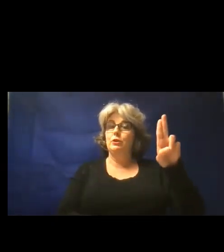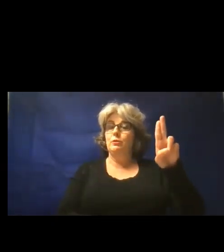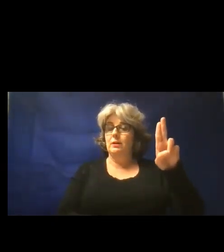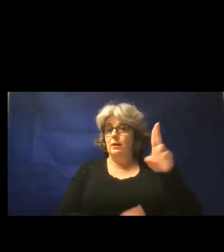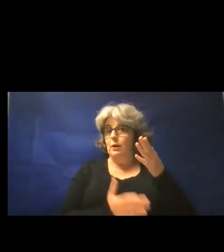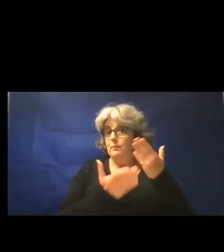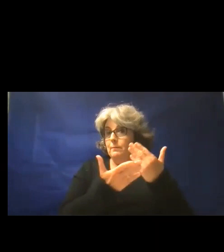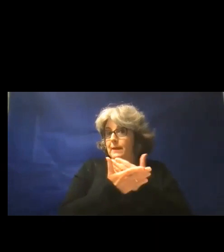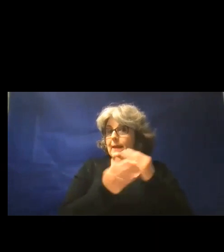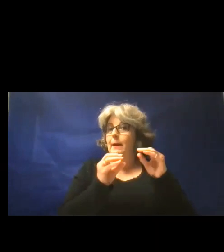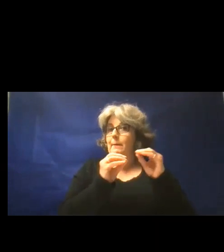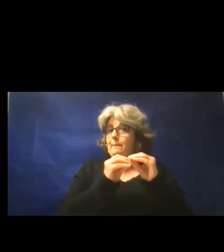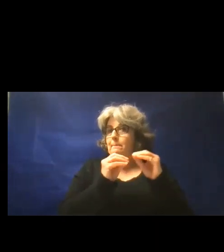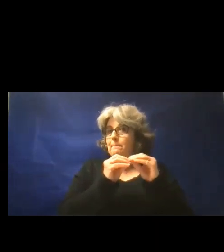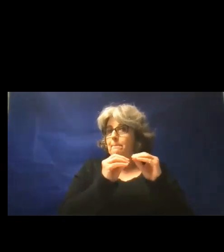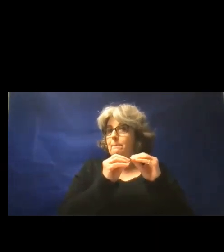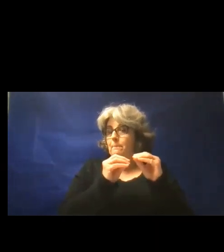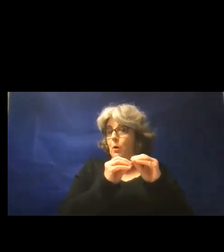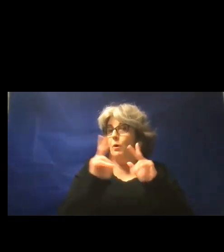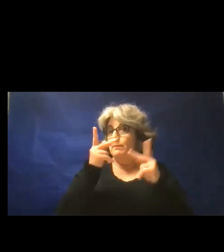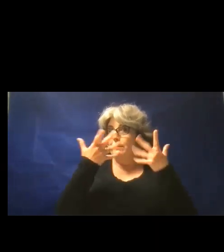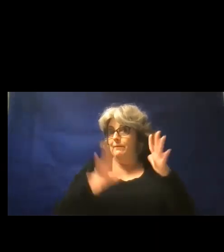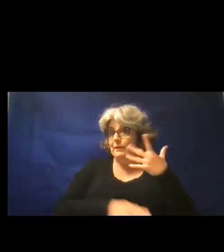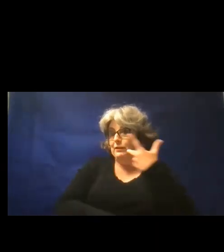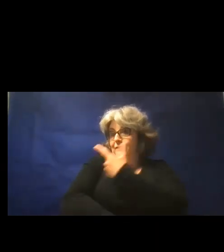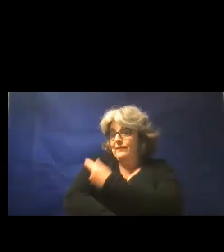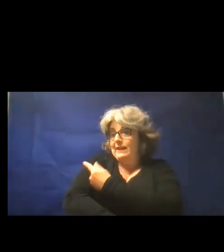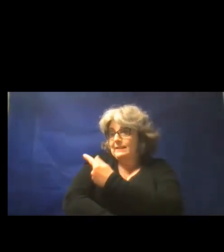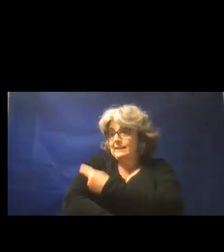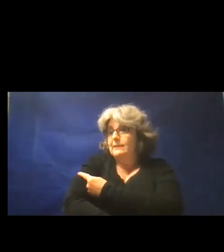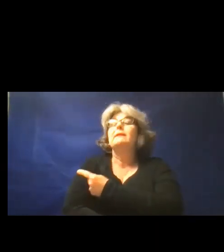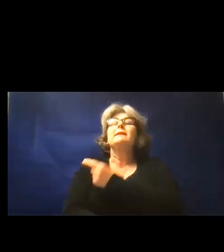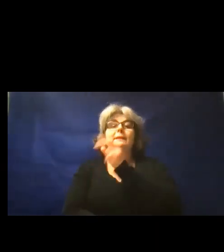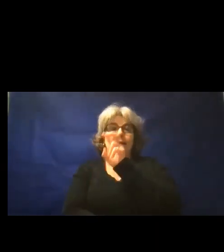travel restrictions for vaccinated u.s citizens to travel to Europe as early as this summer